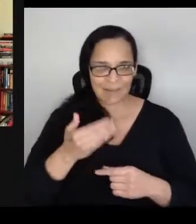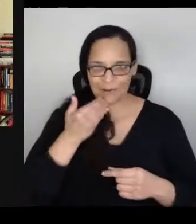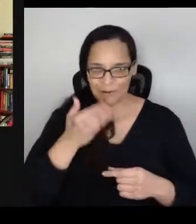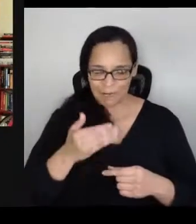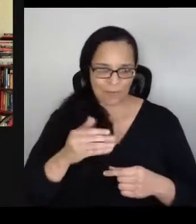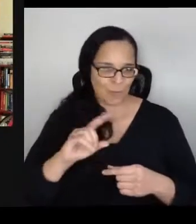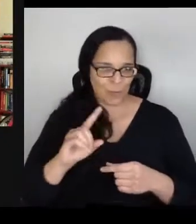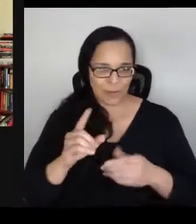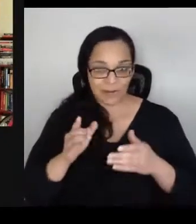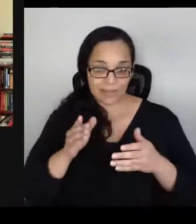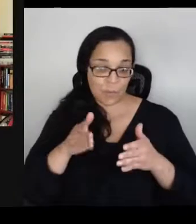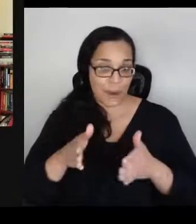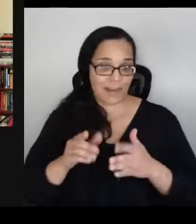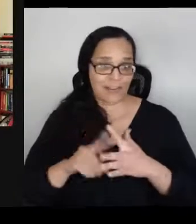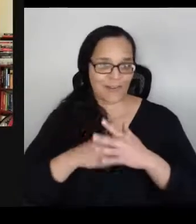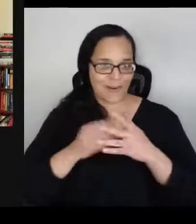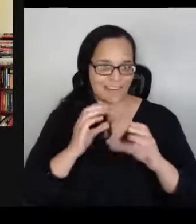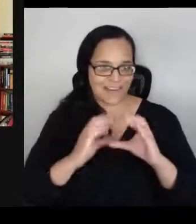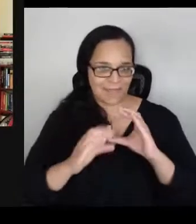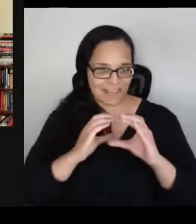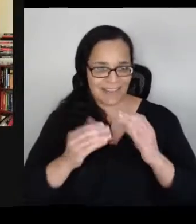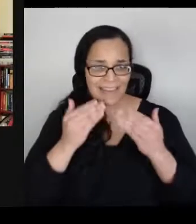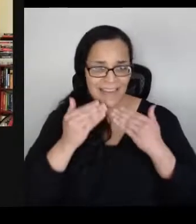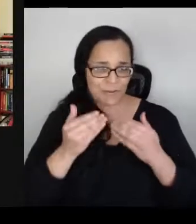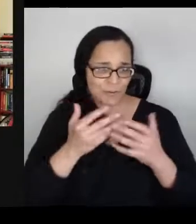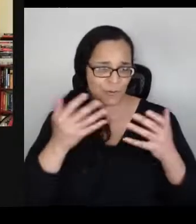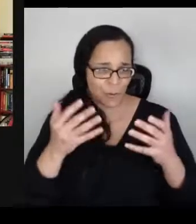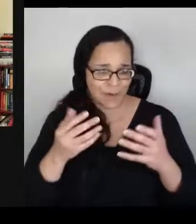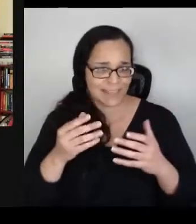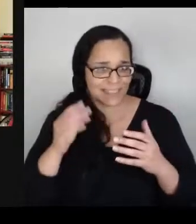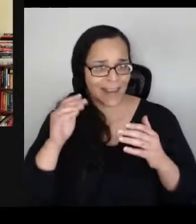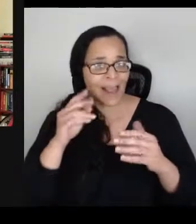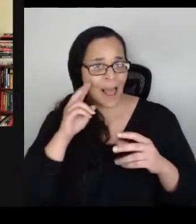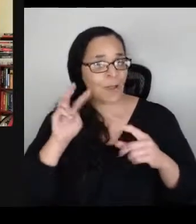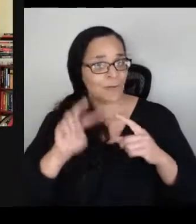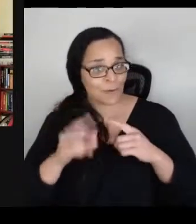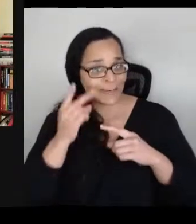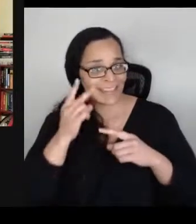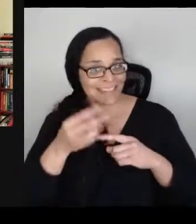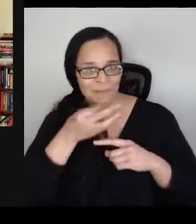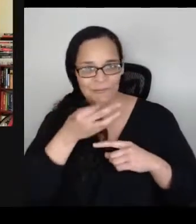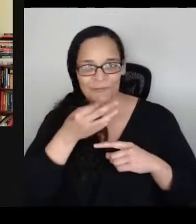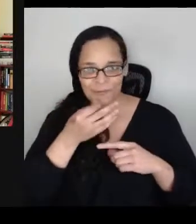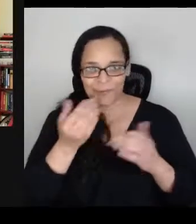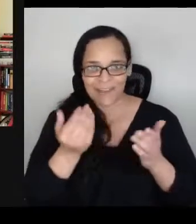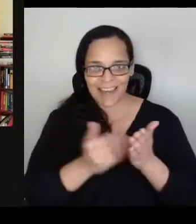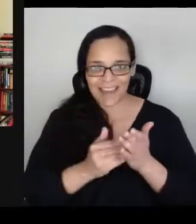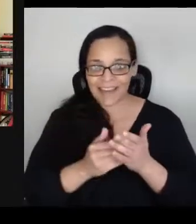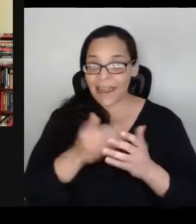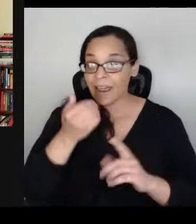Thank you so much, and looking forward to seeing you again soon. Thank you for having me. Everyone, if you were as knocked out